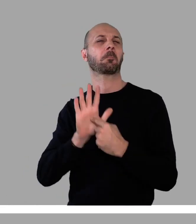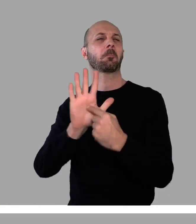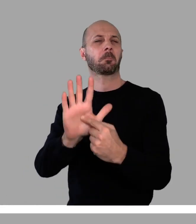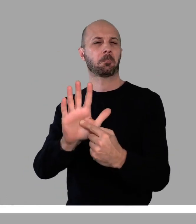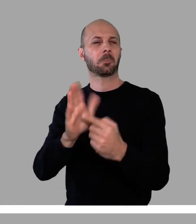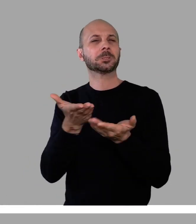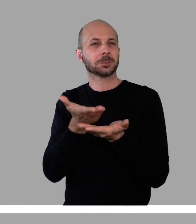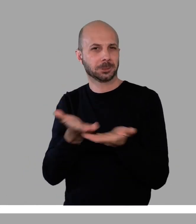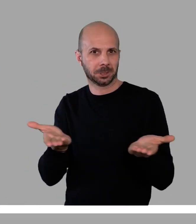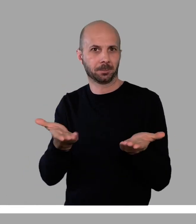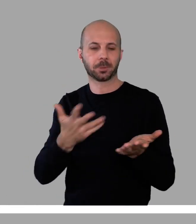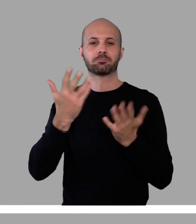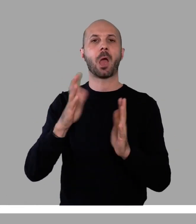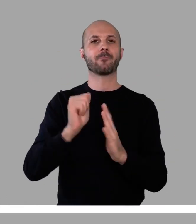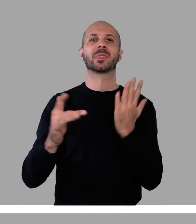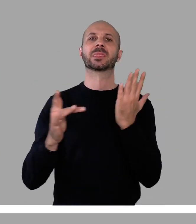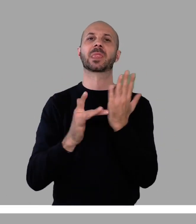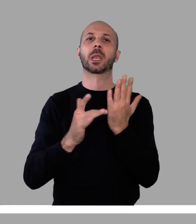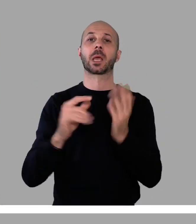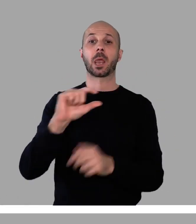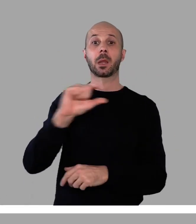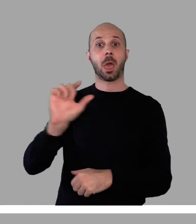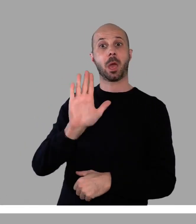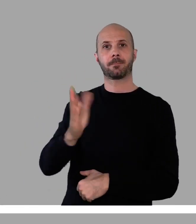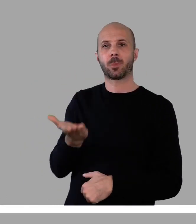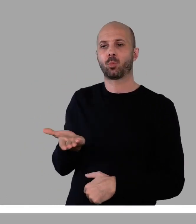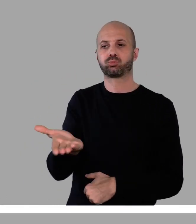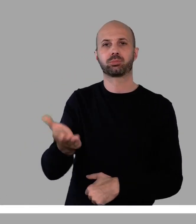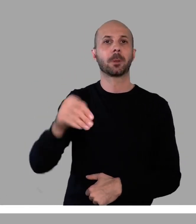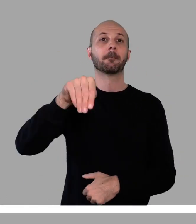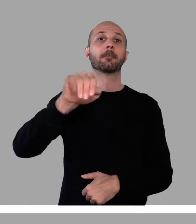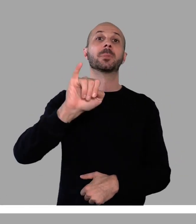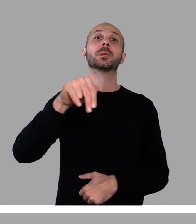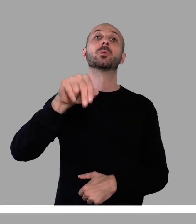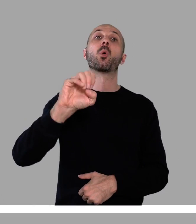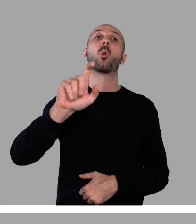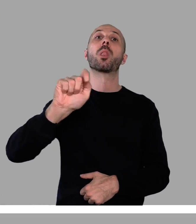There is a simpler technique called "of the Minolta oven".